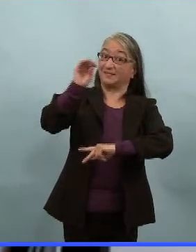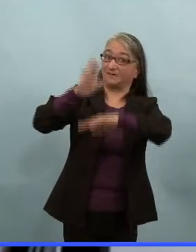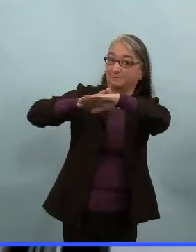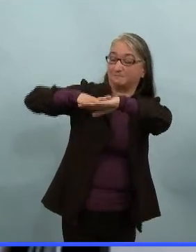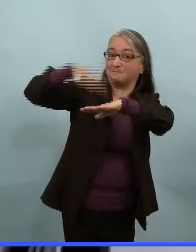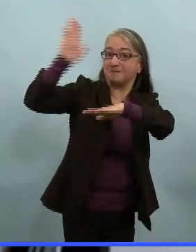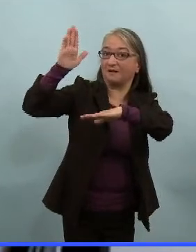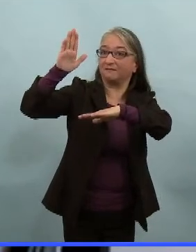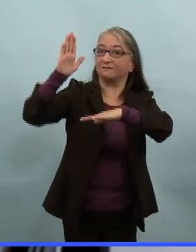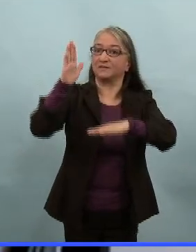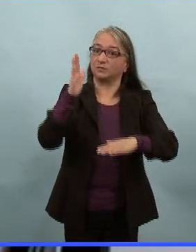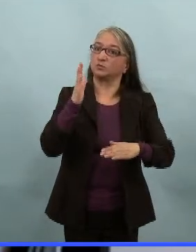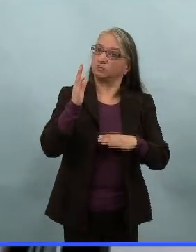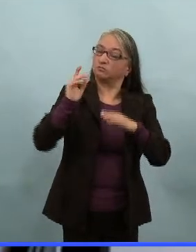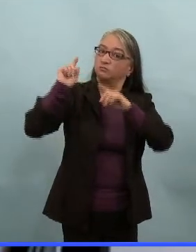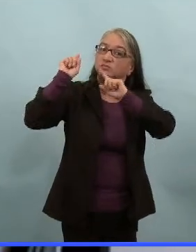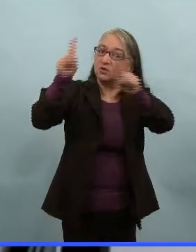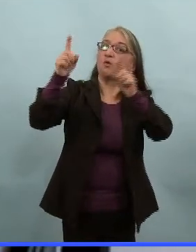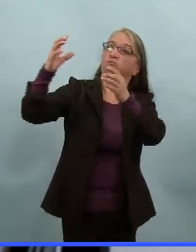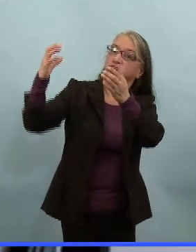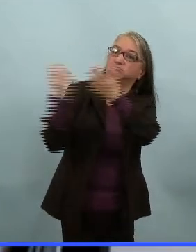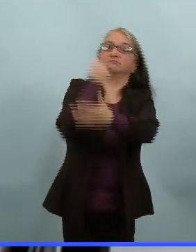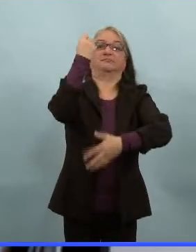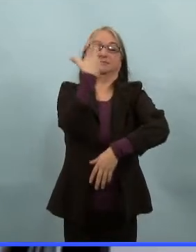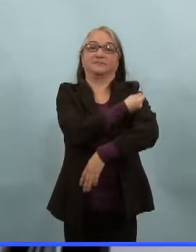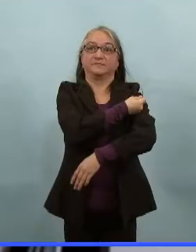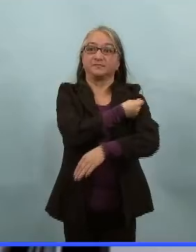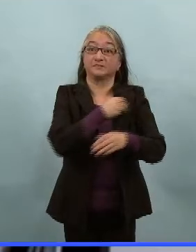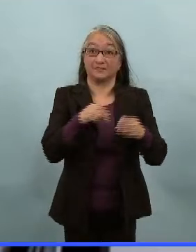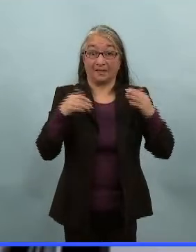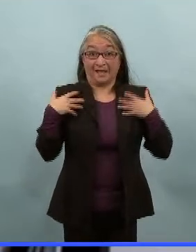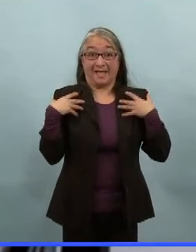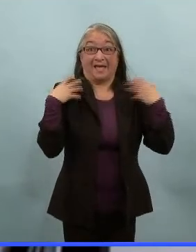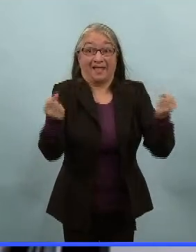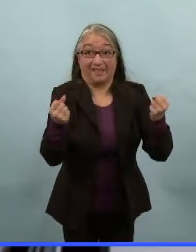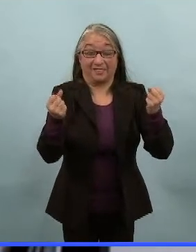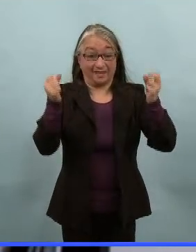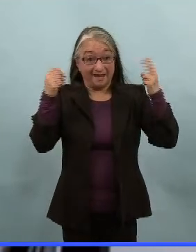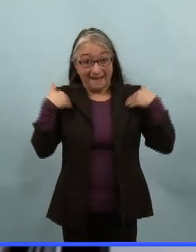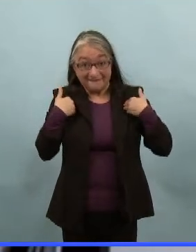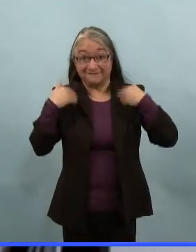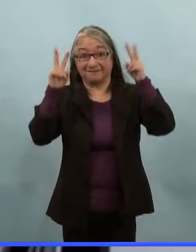health conditions that put them at risk we want all of them to get the booster and at this point